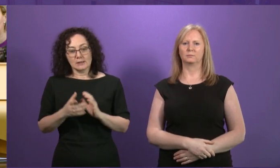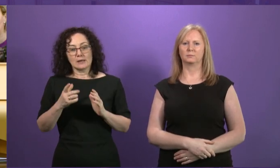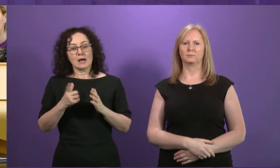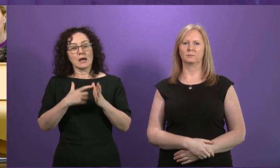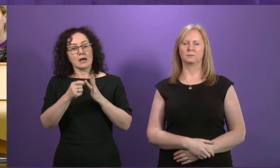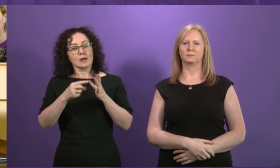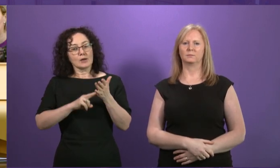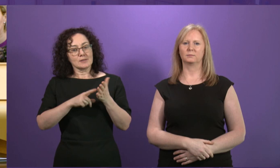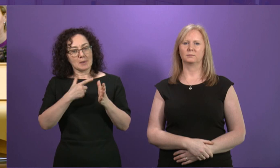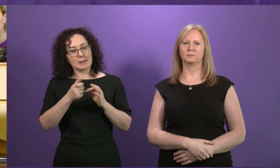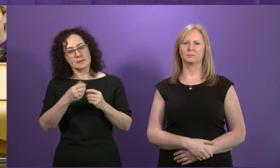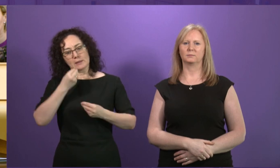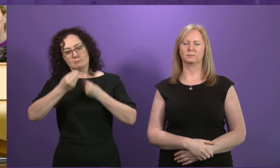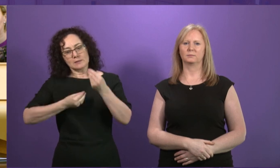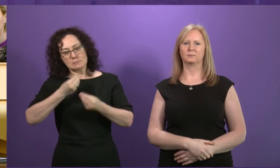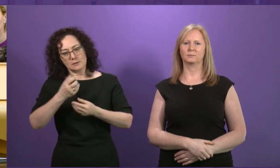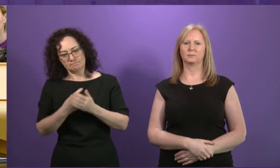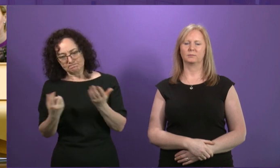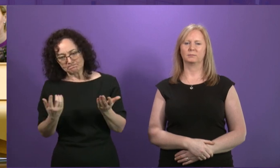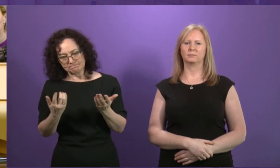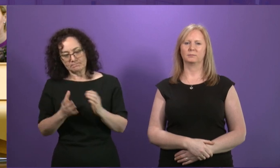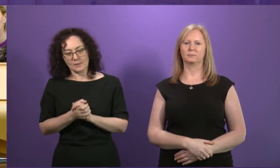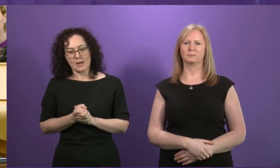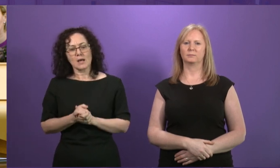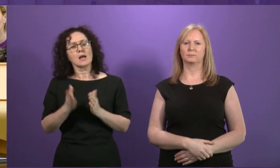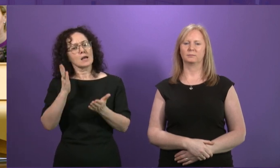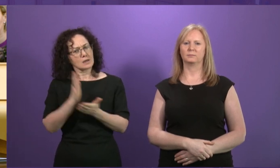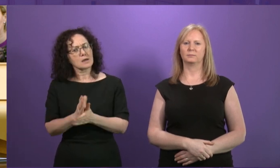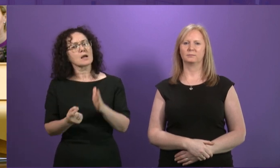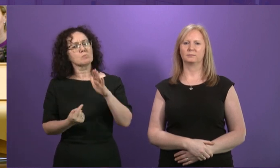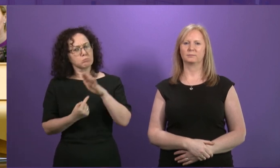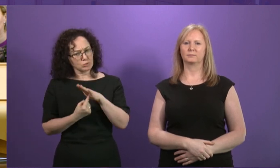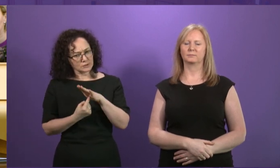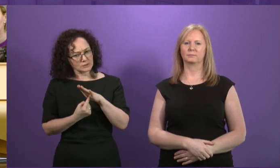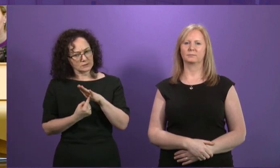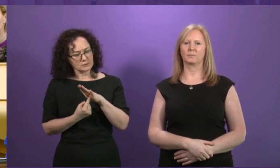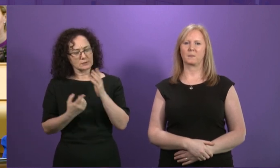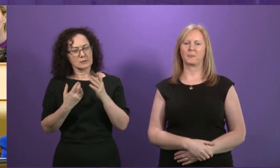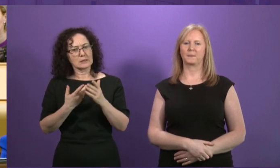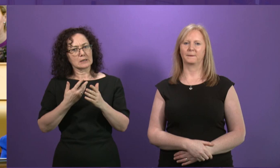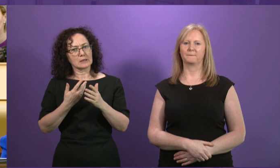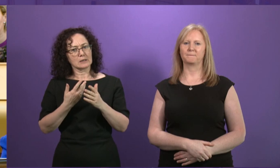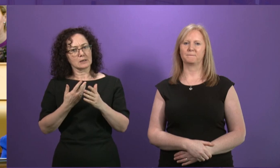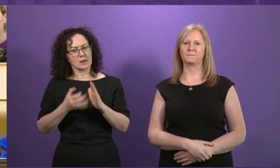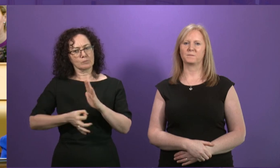on several occasions already today. It is important to improve the accountability of